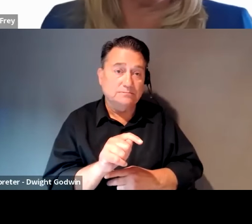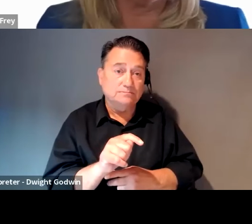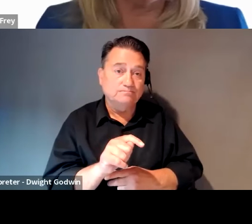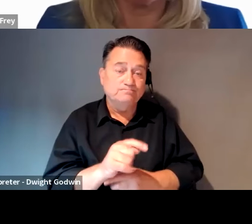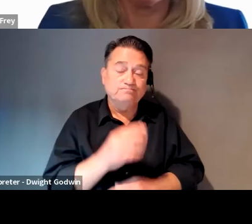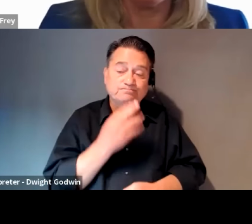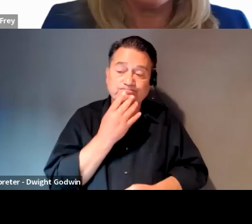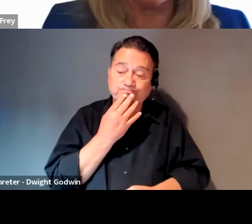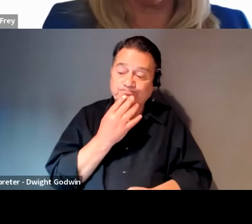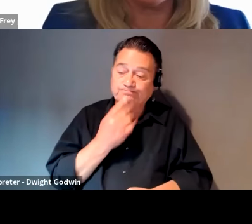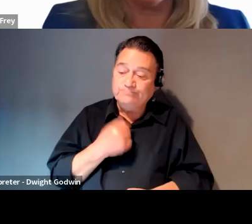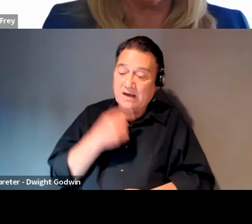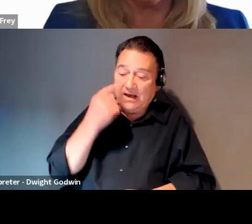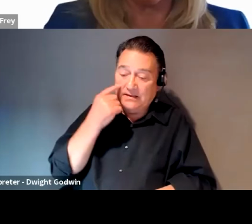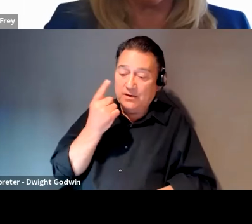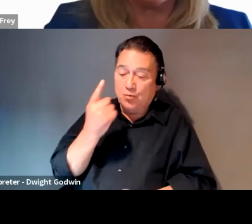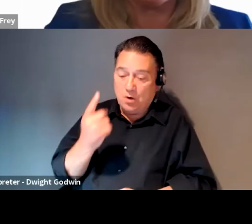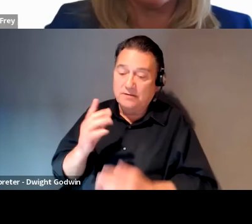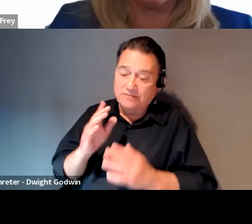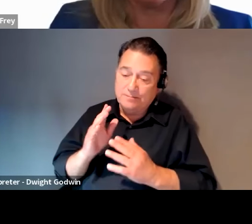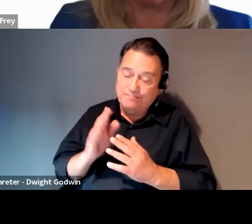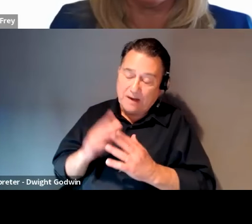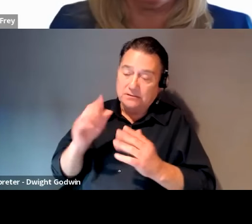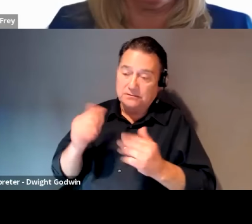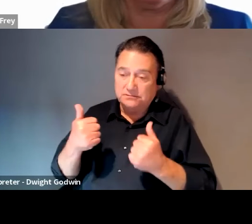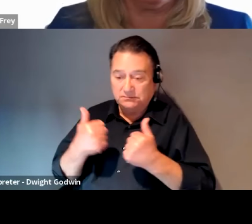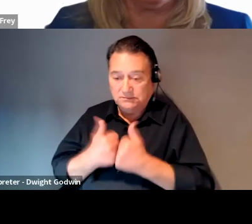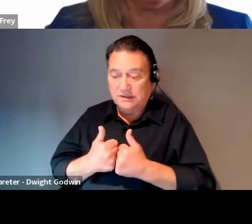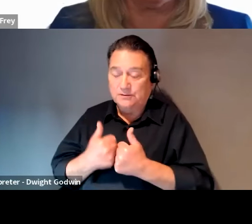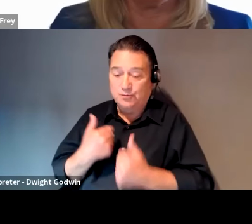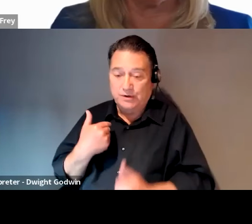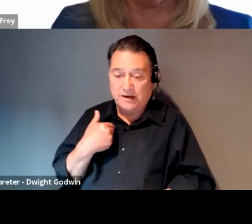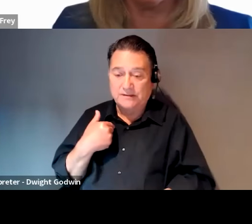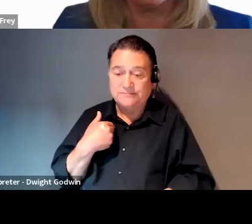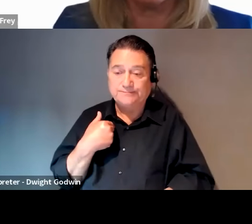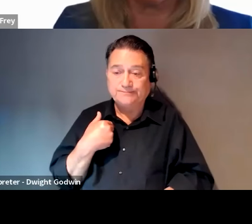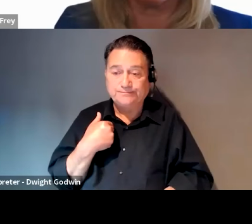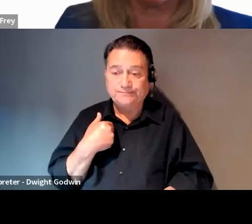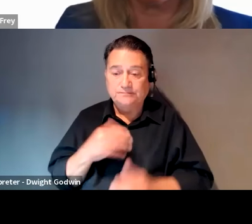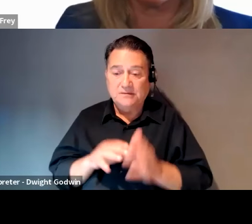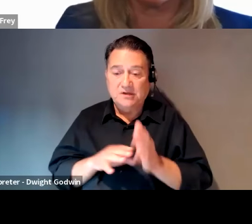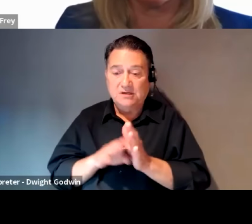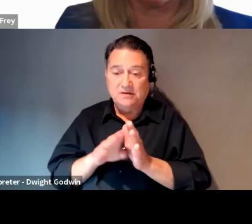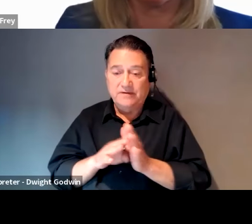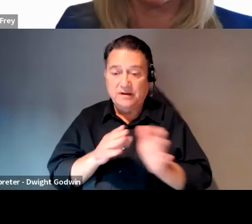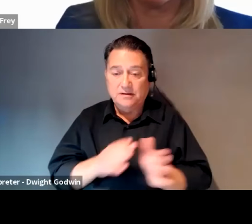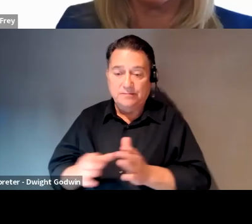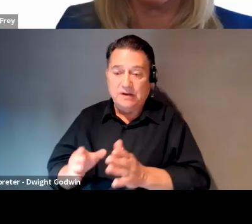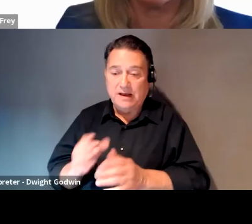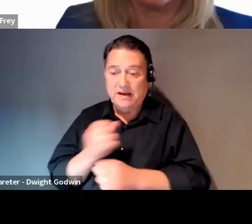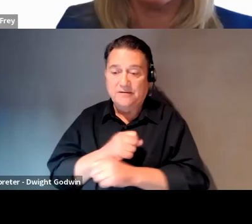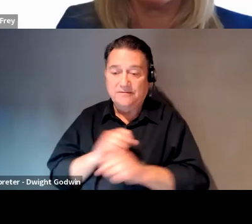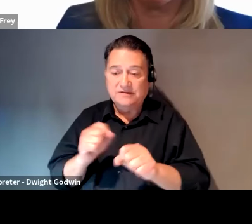Well, I think one of the biggest challenges was developing the plan of safe care. So once we went to the academy,